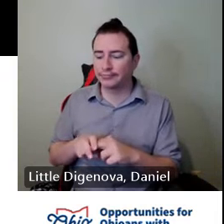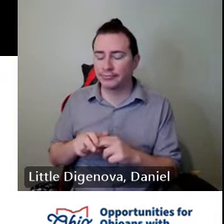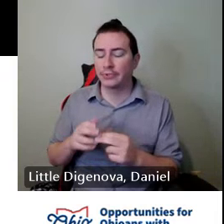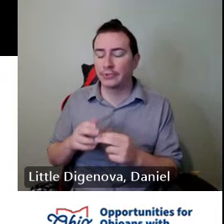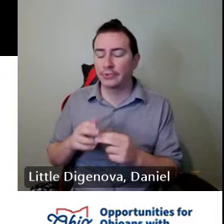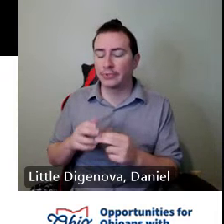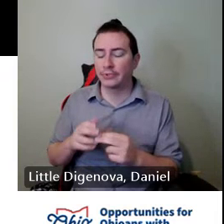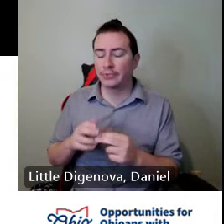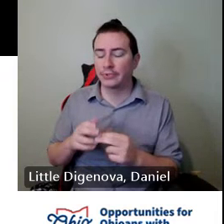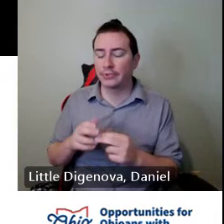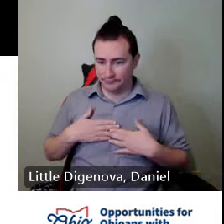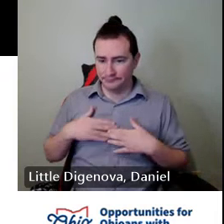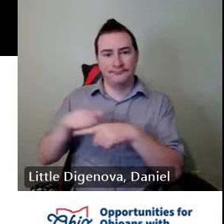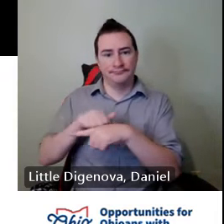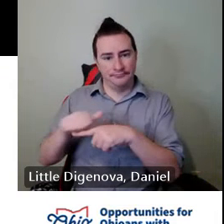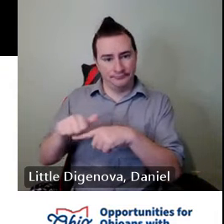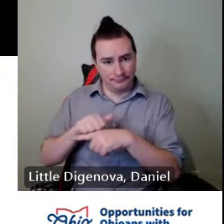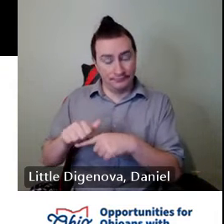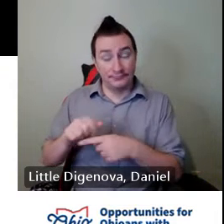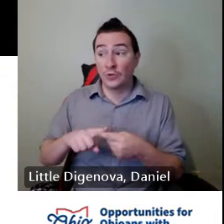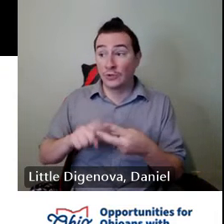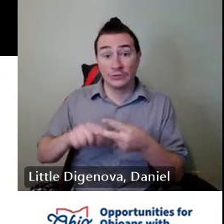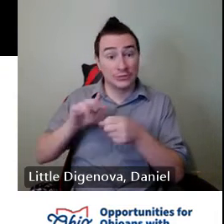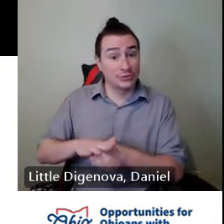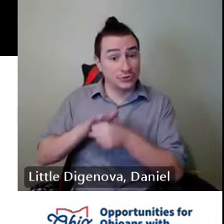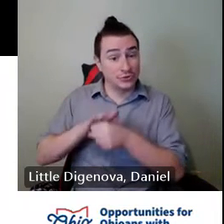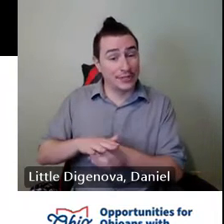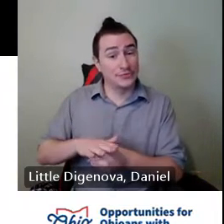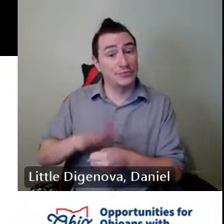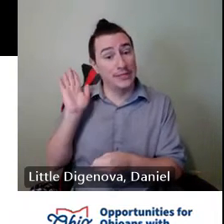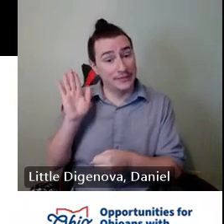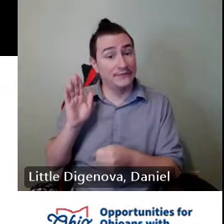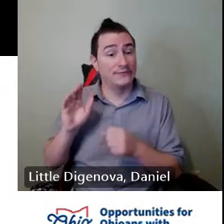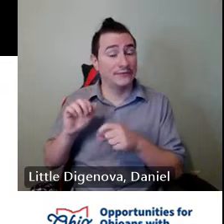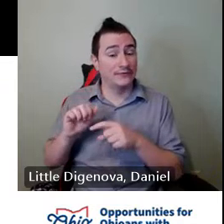some stress relieving exercises that help to manage anxiety.